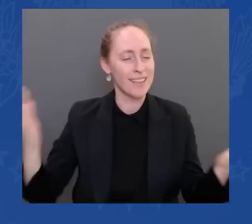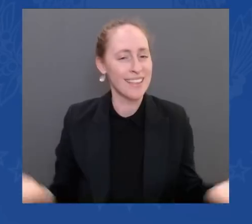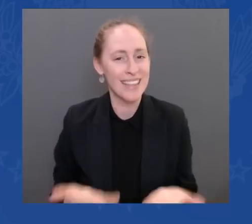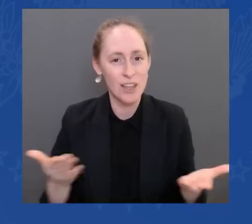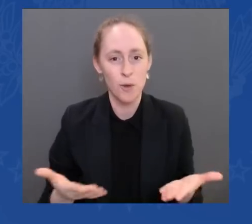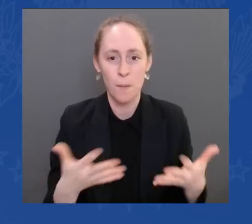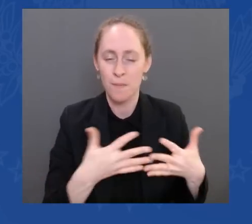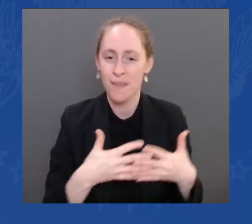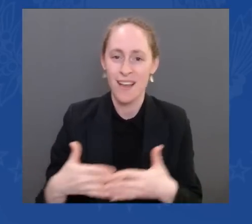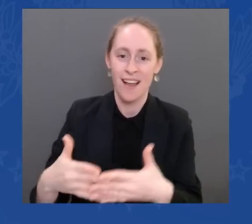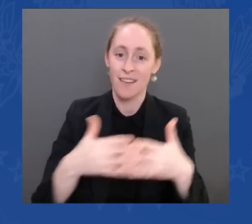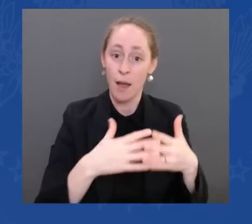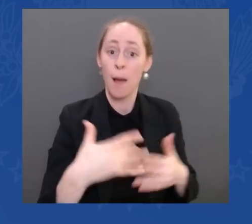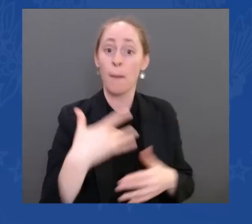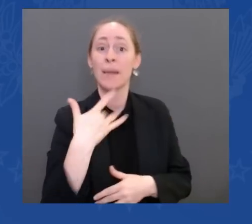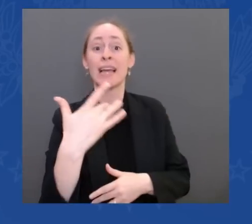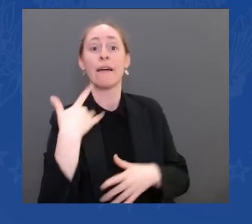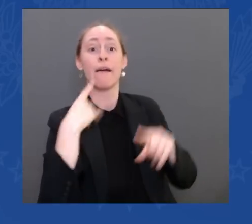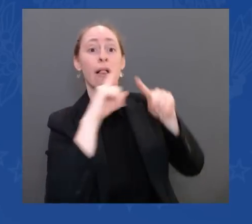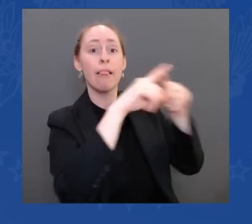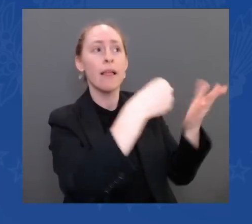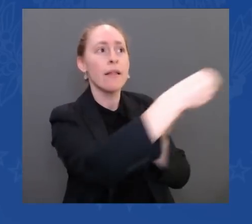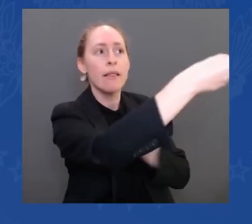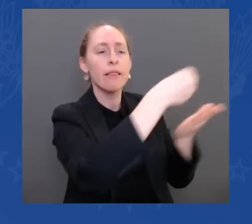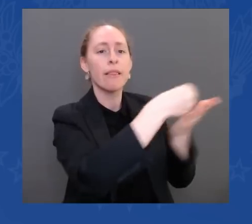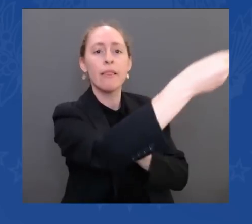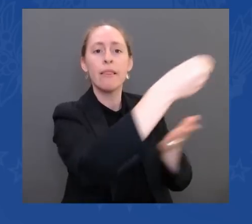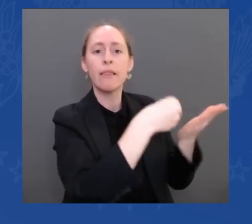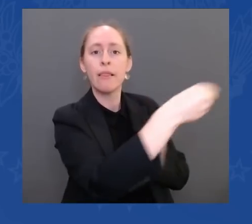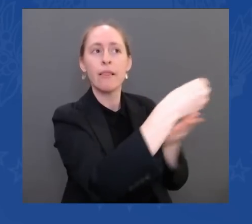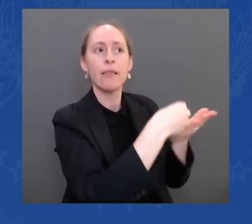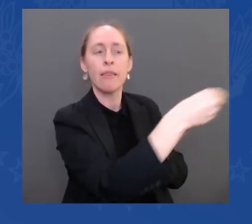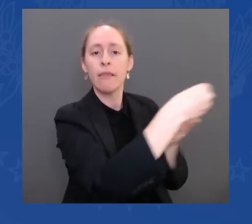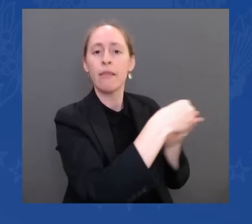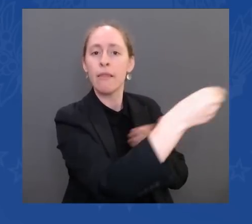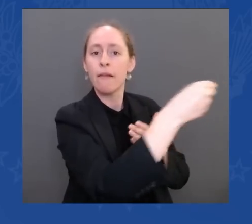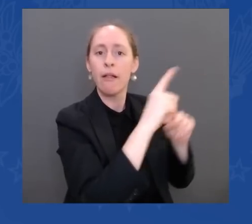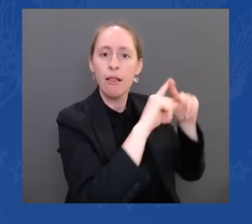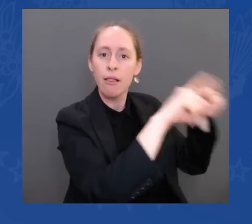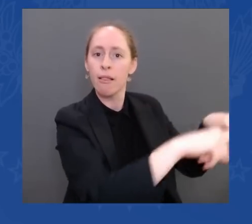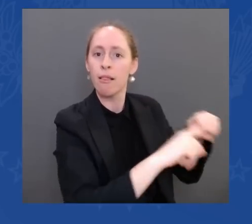have proven beyond a doubt that America's security should never be held hostage to events overseas --